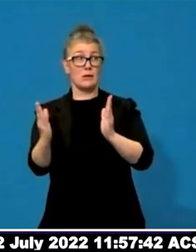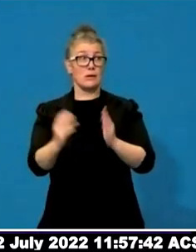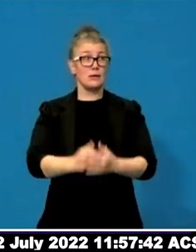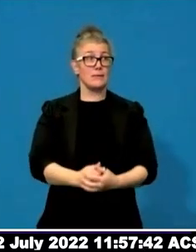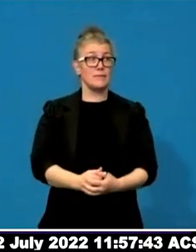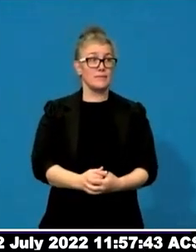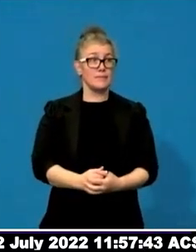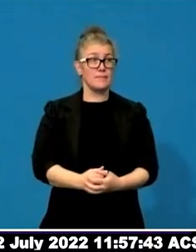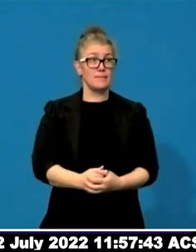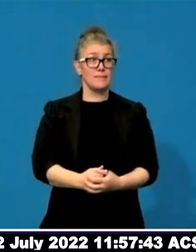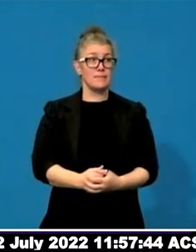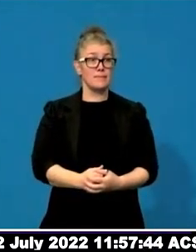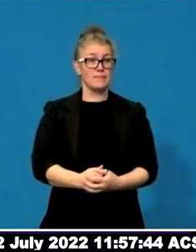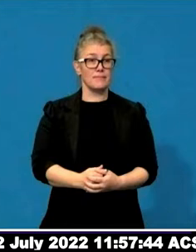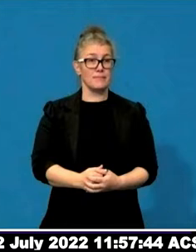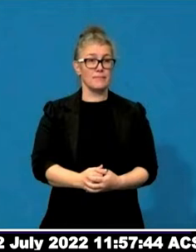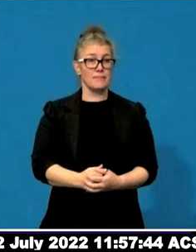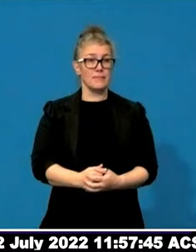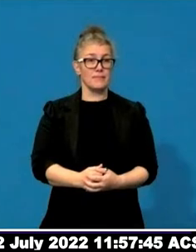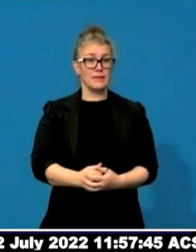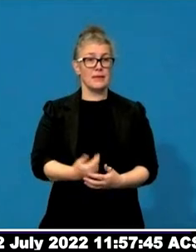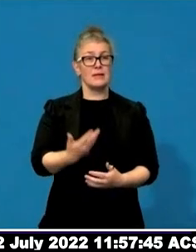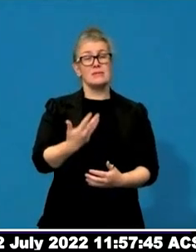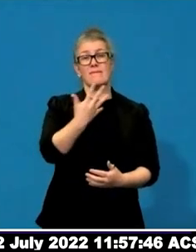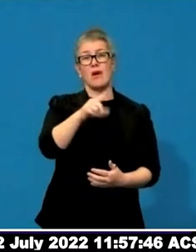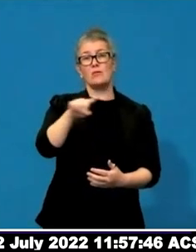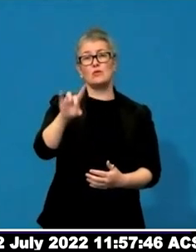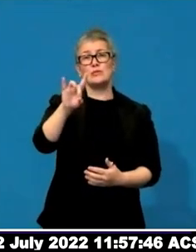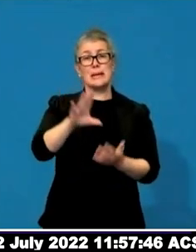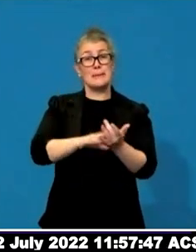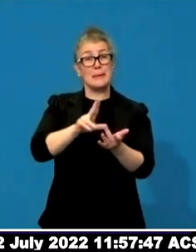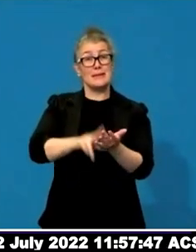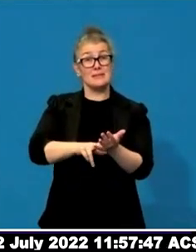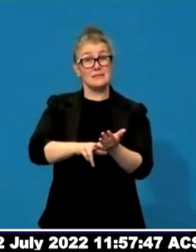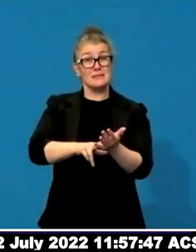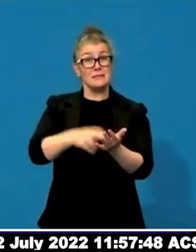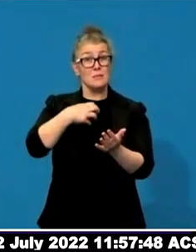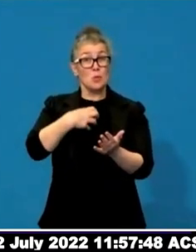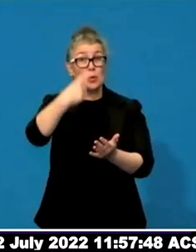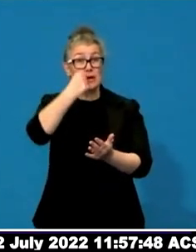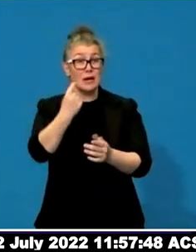whether we can swap the witnesses if the next isn't available. And inquiries are being made at the moment. Yes, all right.